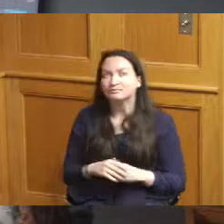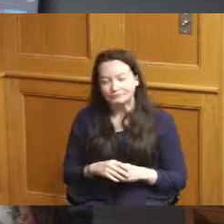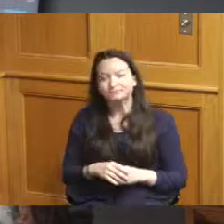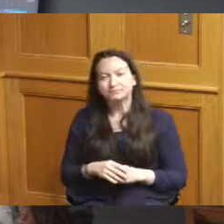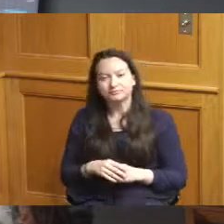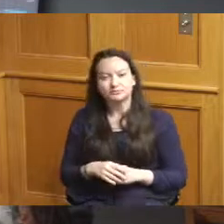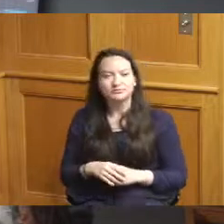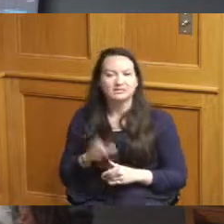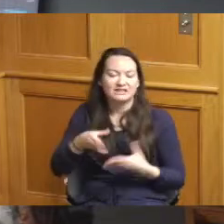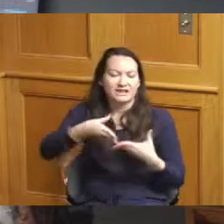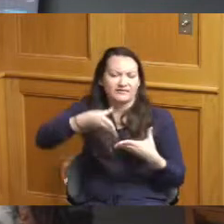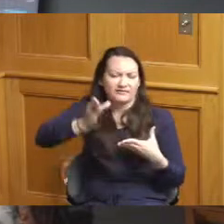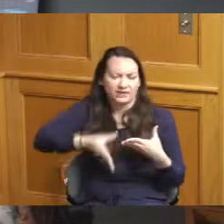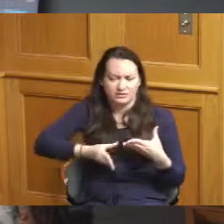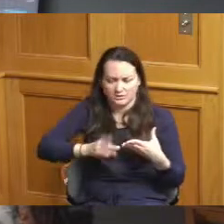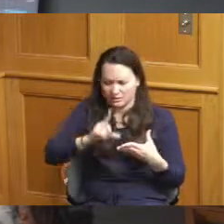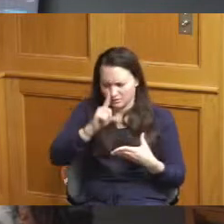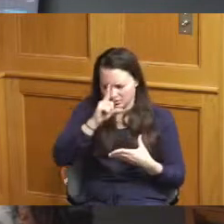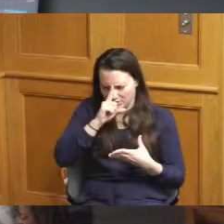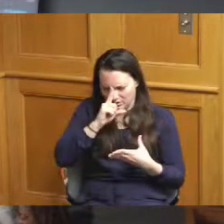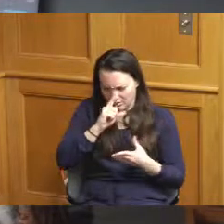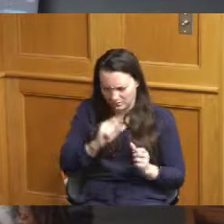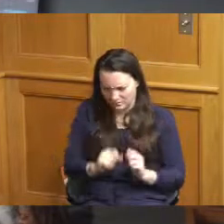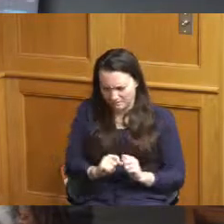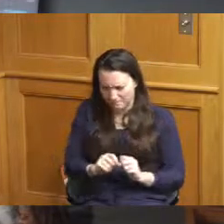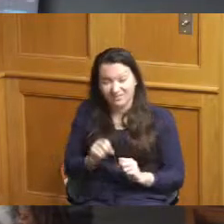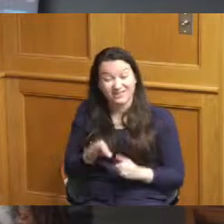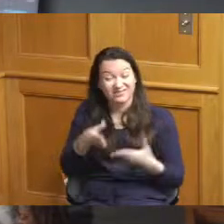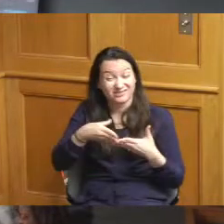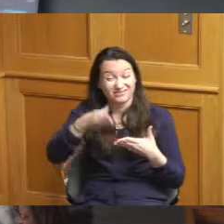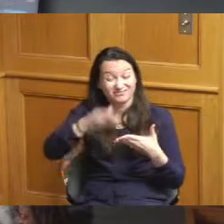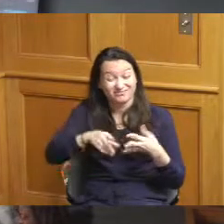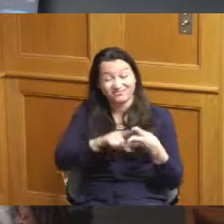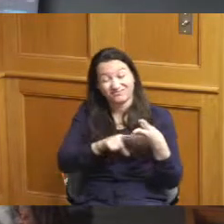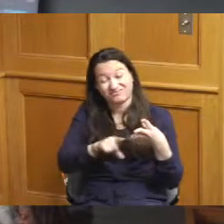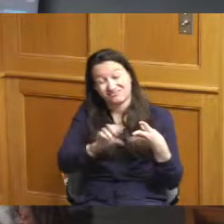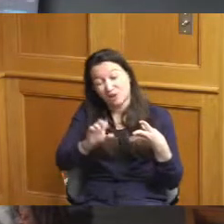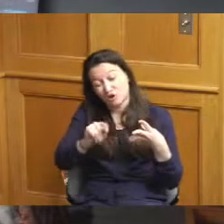just need to get it done I think we can if we can get done by the end of October that would be okay